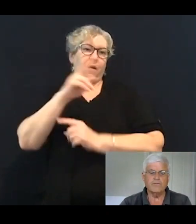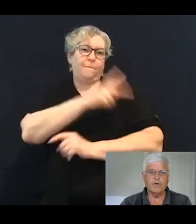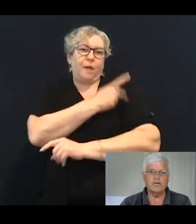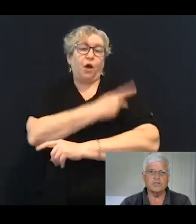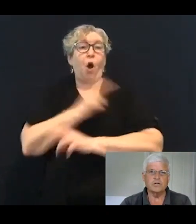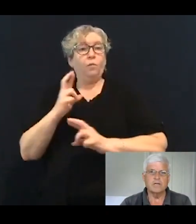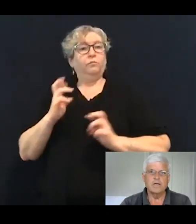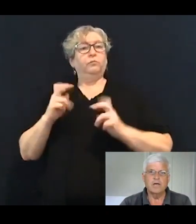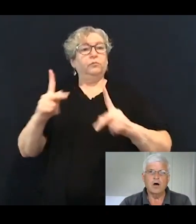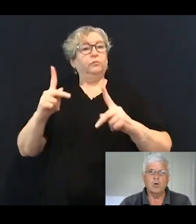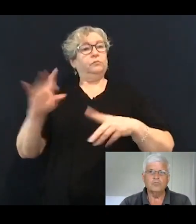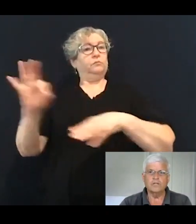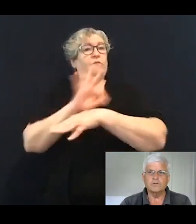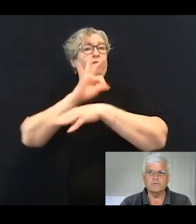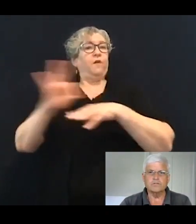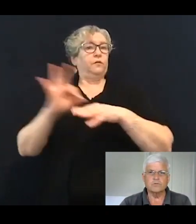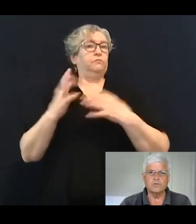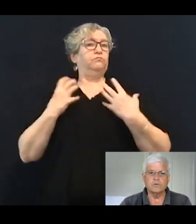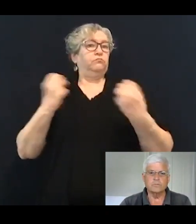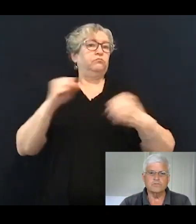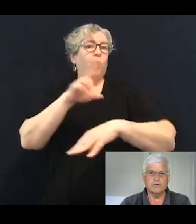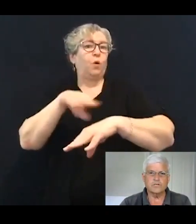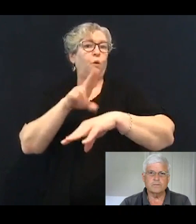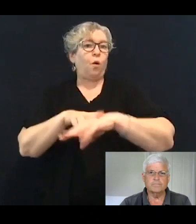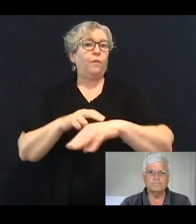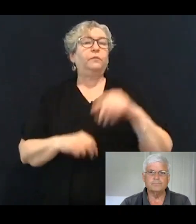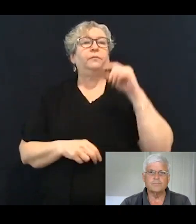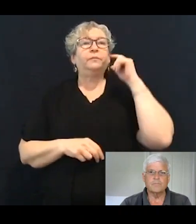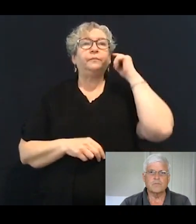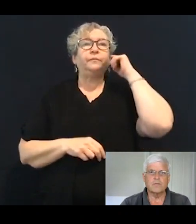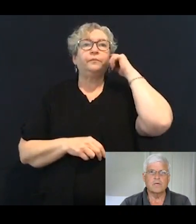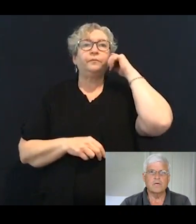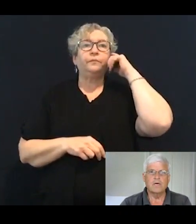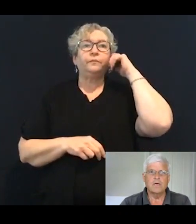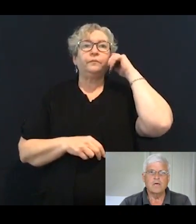hopefully to restore the normal function.